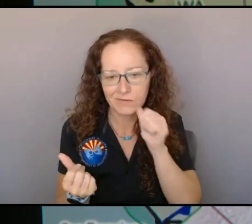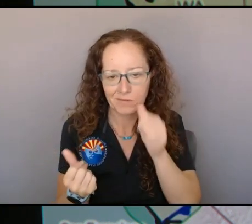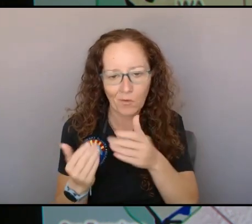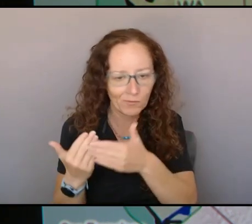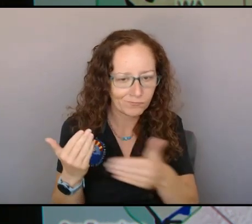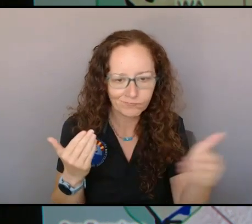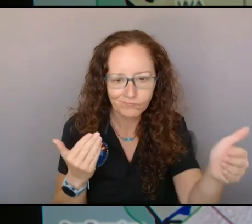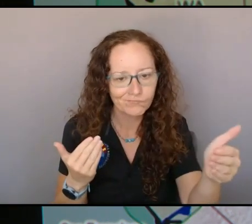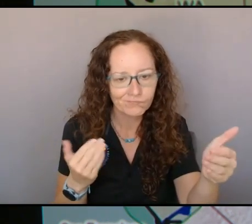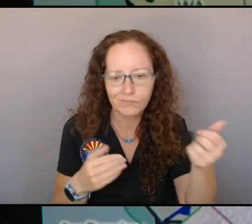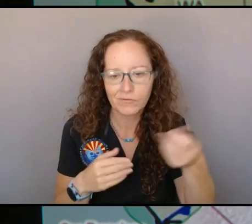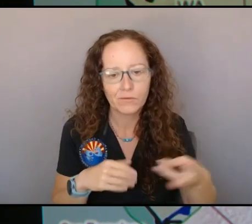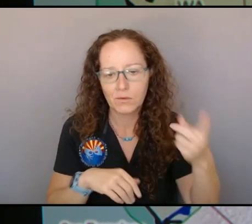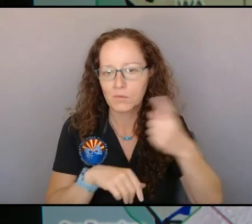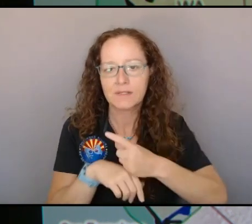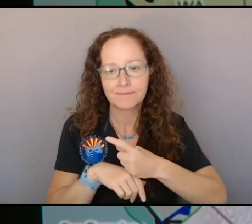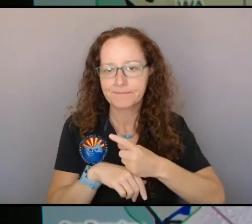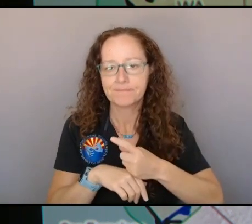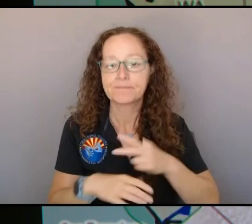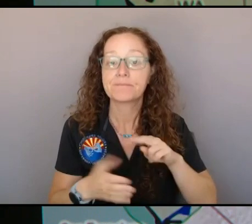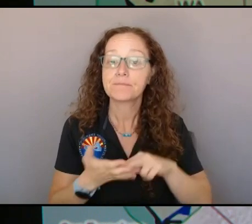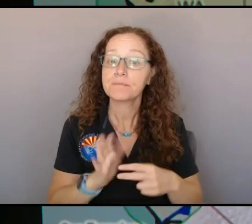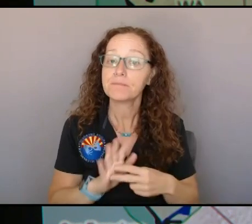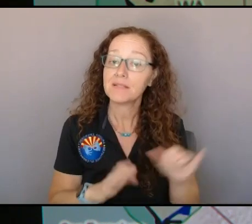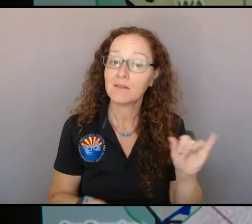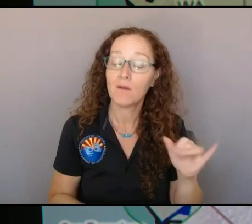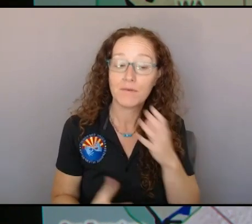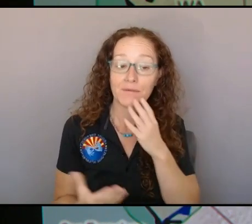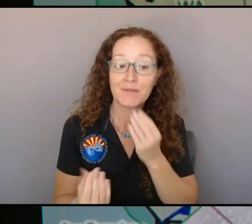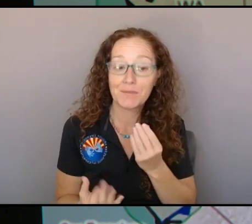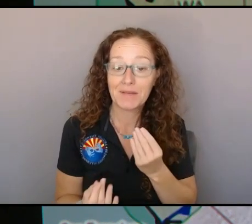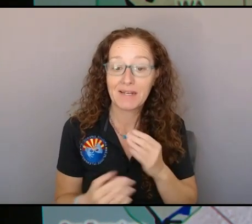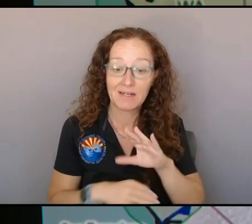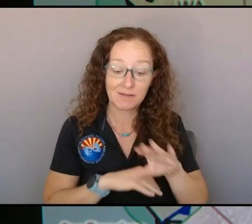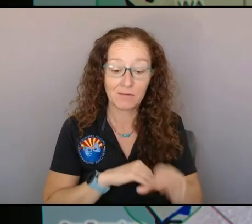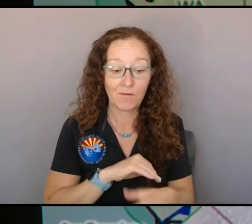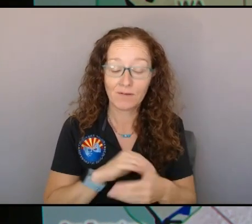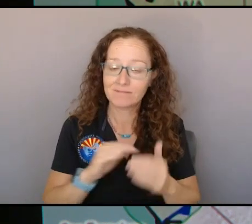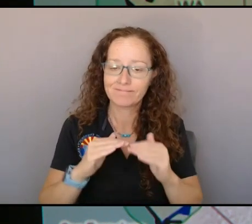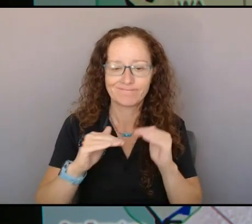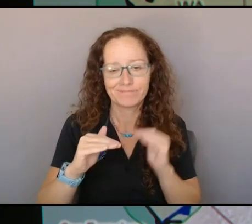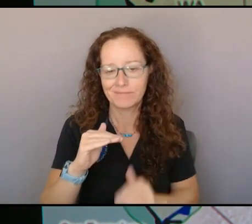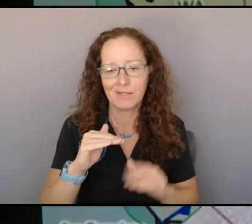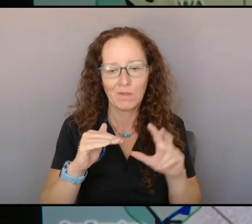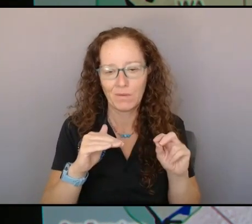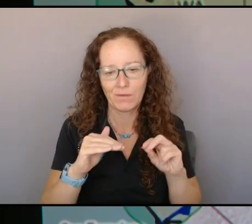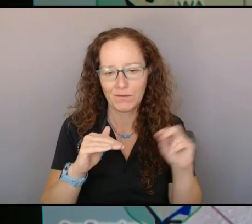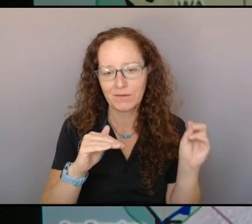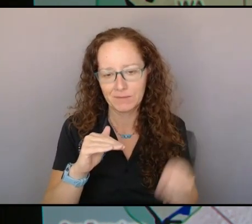It also means our relative humidity will drop back down below that 30% line. That means our temps will start warming back